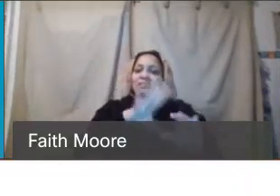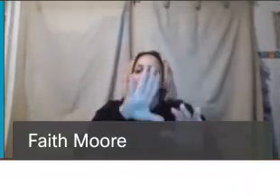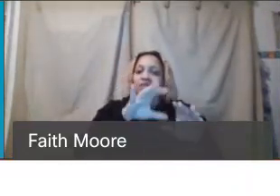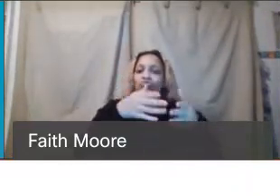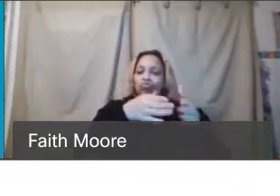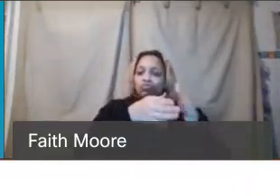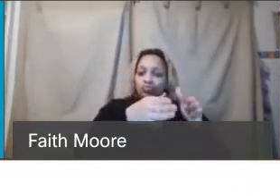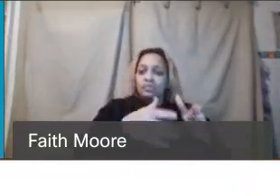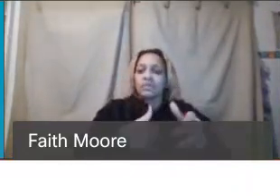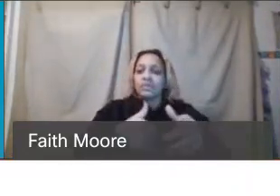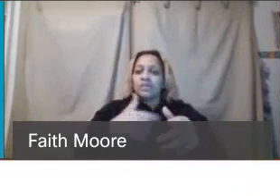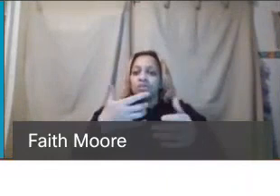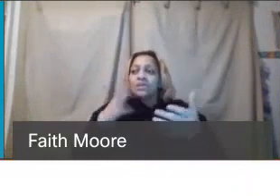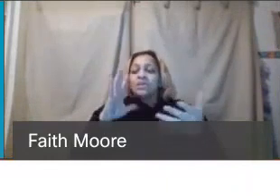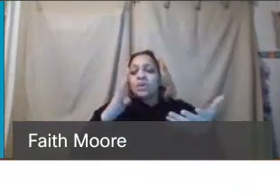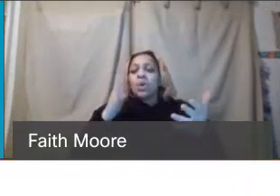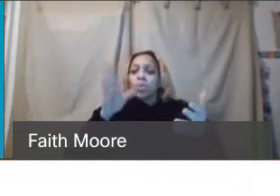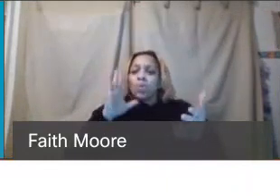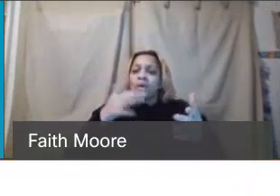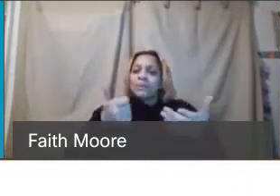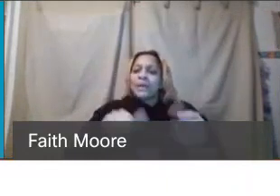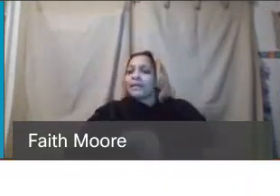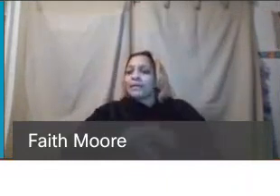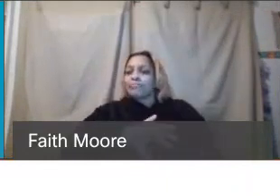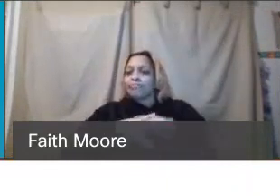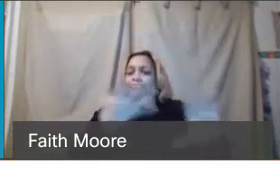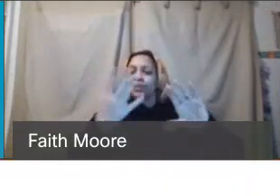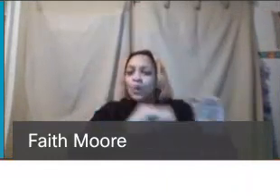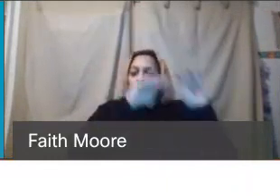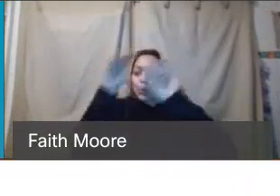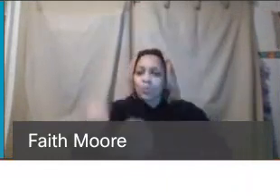Let me displace the out of their current location. That's both motor coaches, emphysema locations.